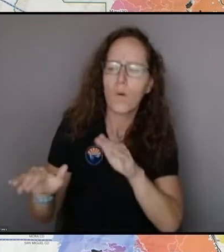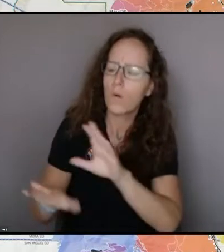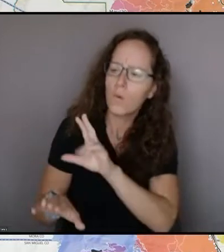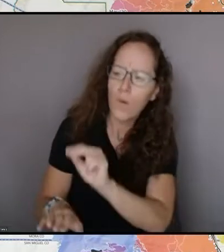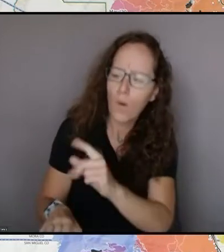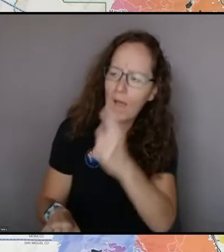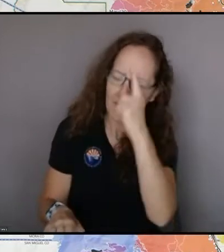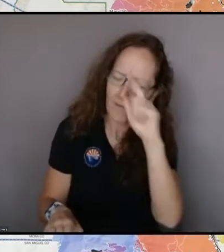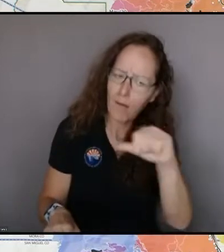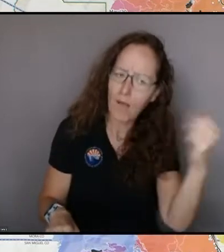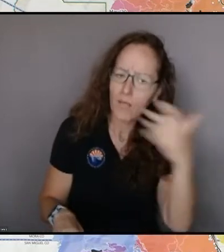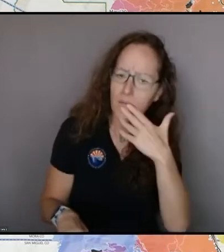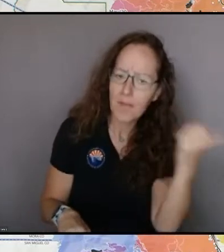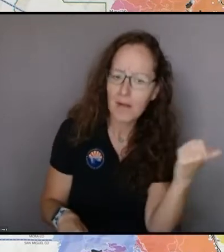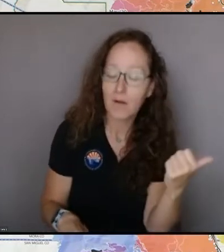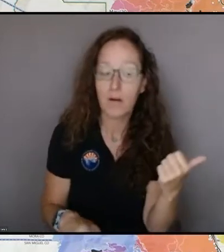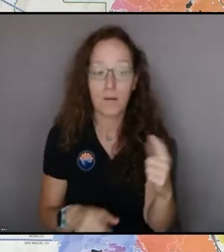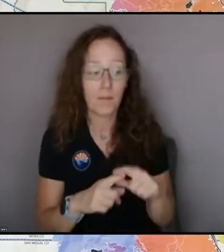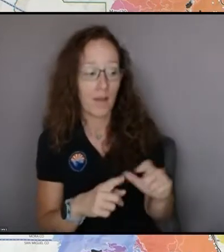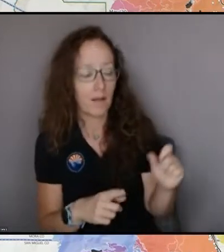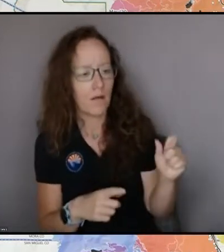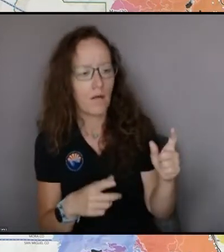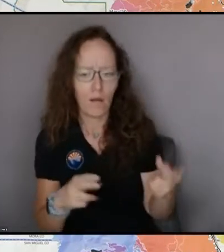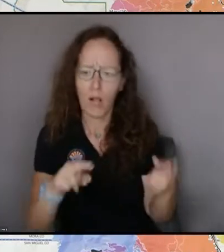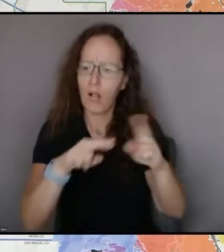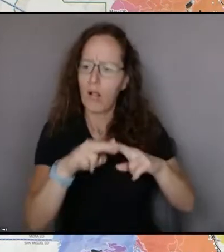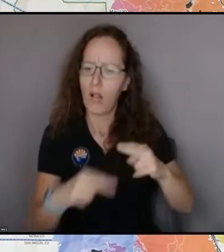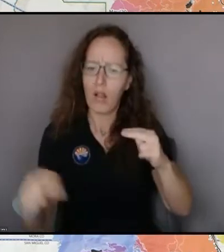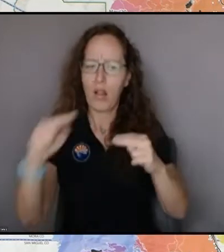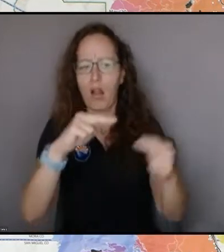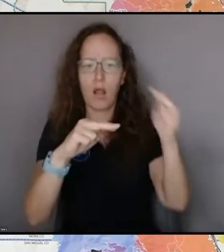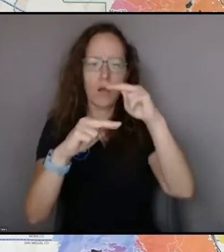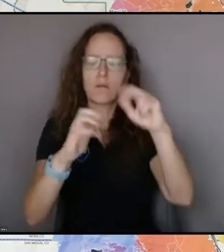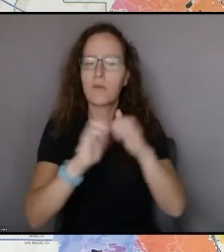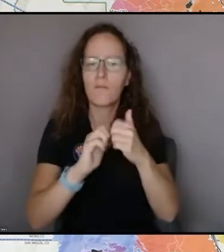problem is. The other thing that we do is: We talk about-- we ask